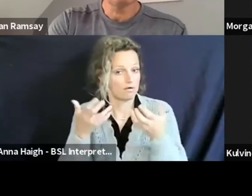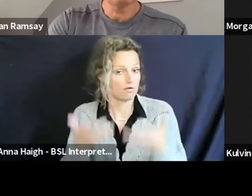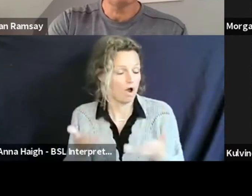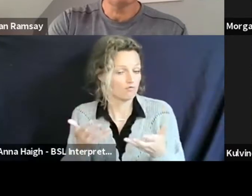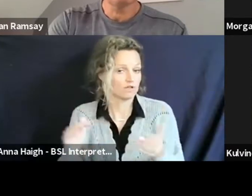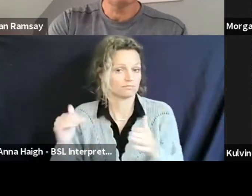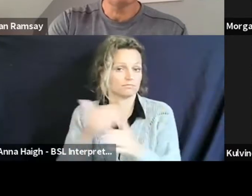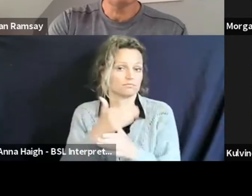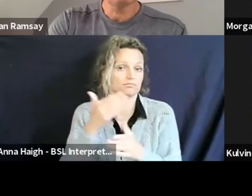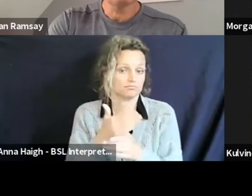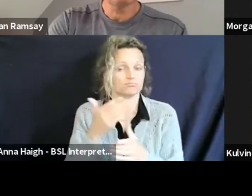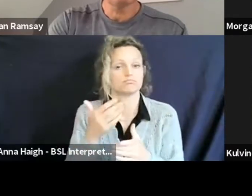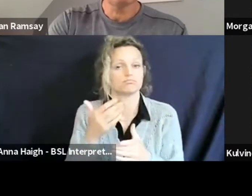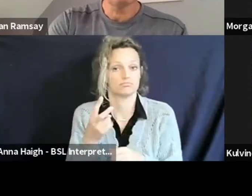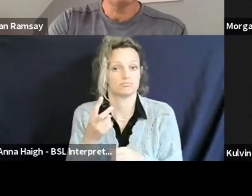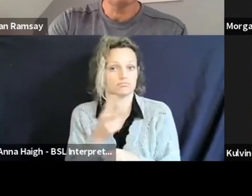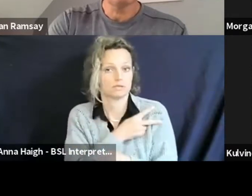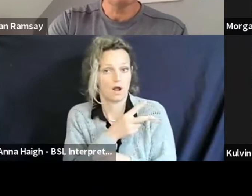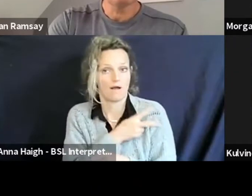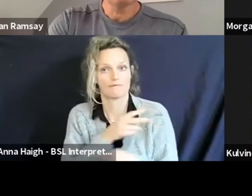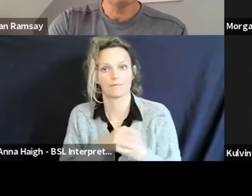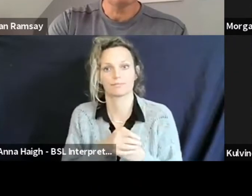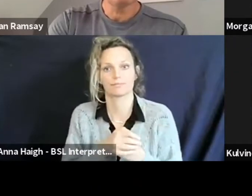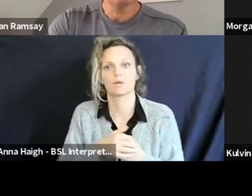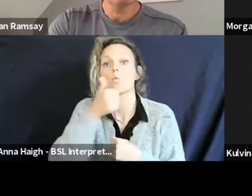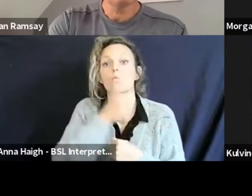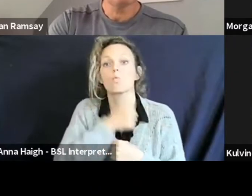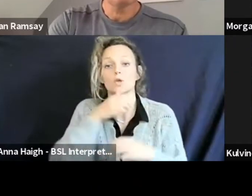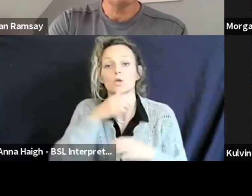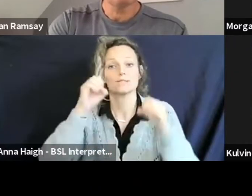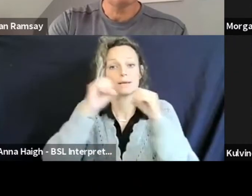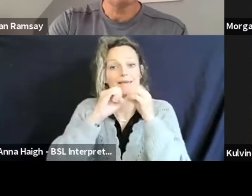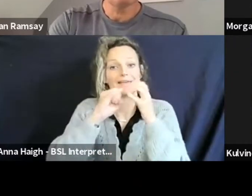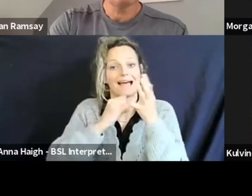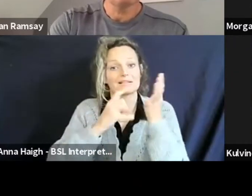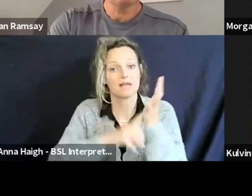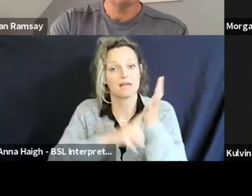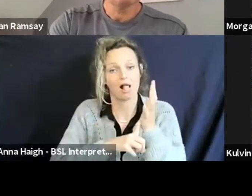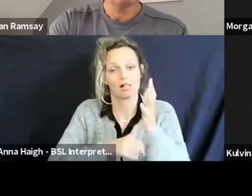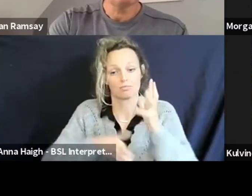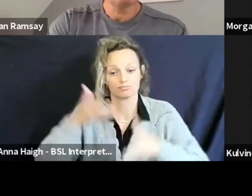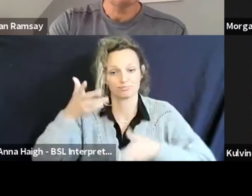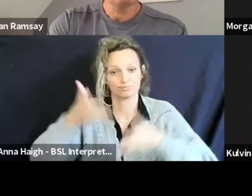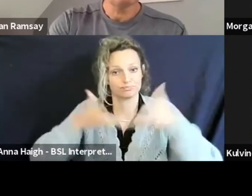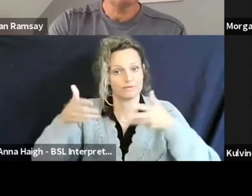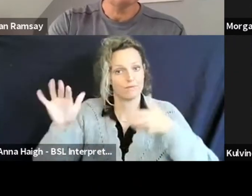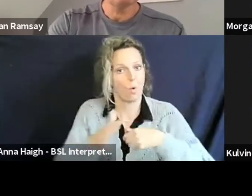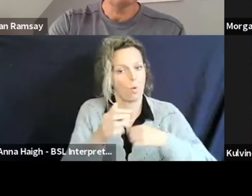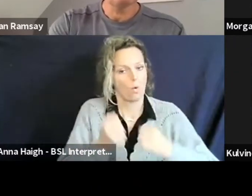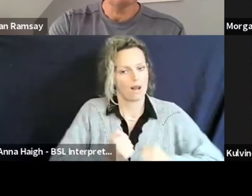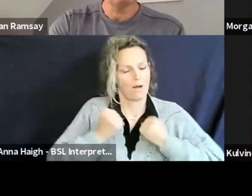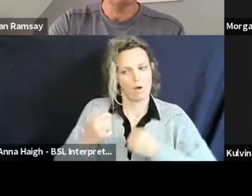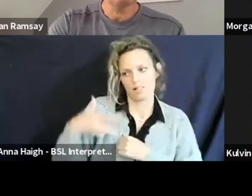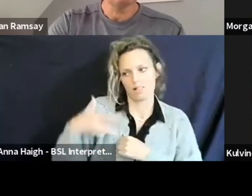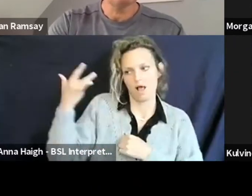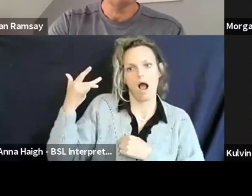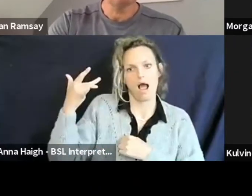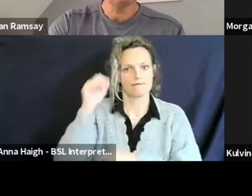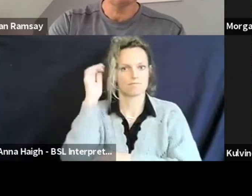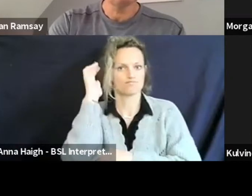Those ideas have all been taken forward to improve upon the already very good assistive technology that is available for our employees, our current employees.